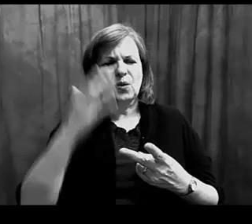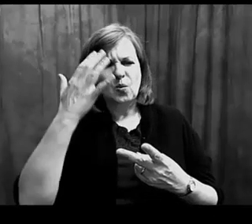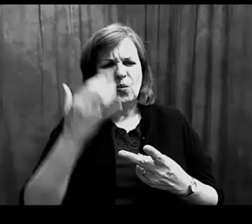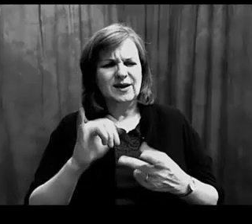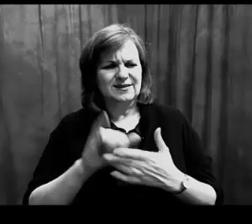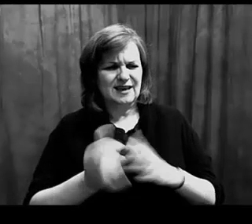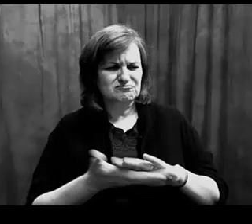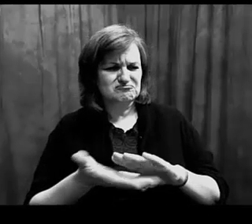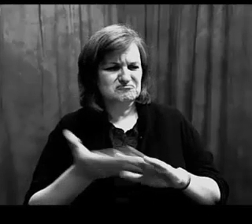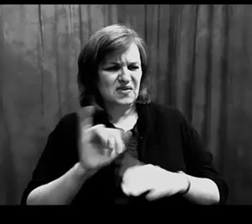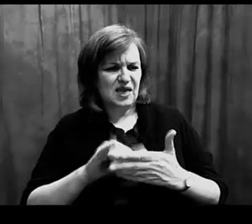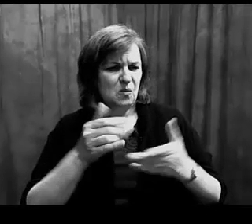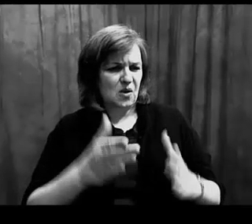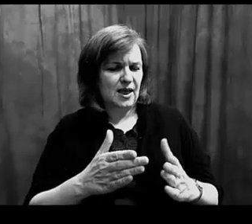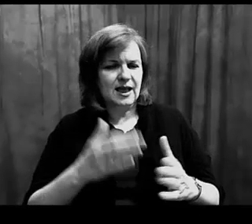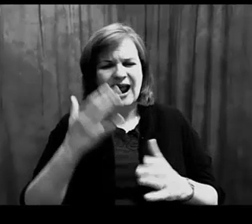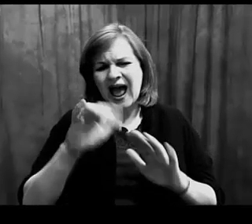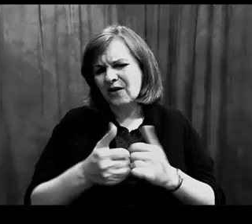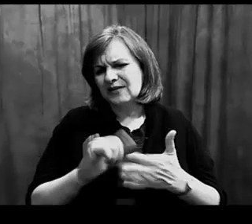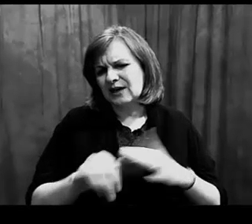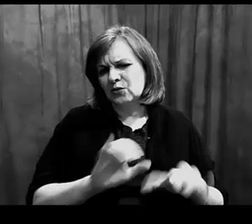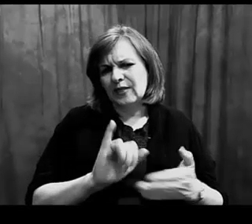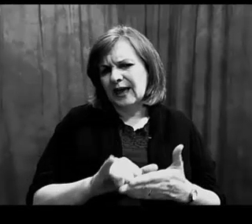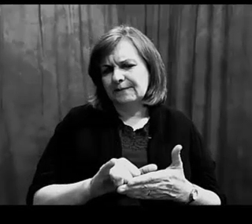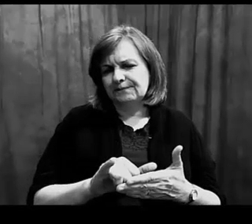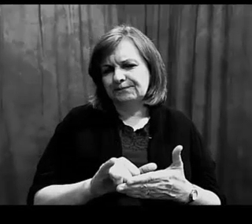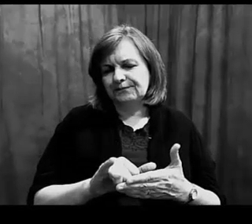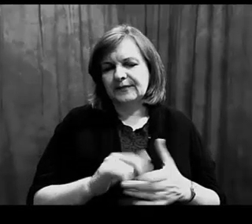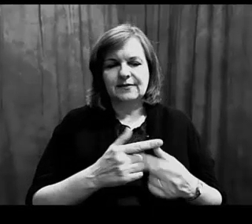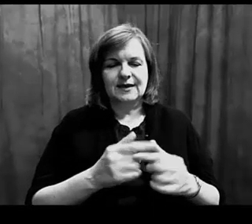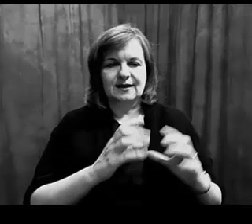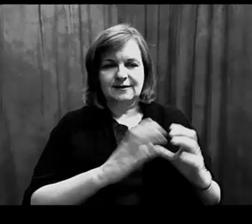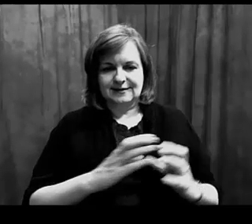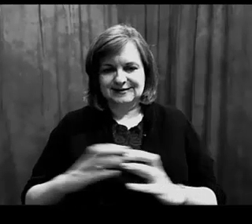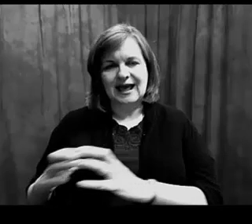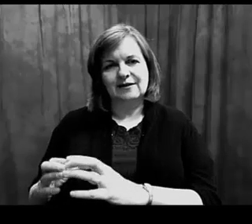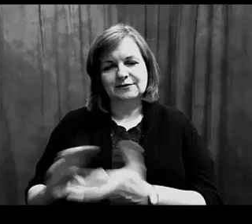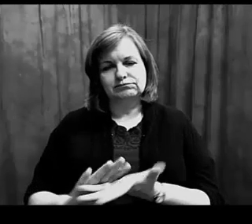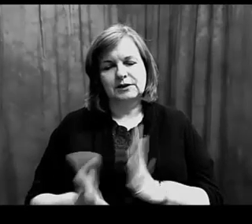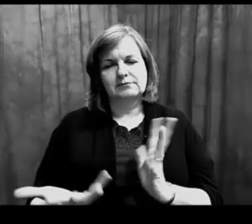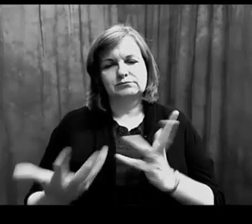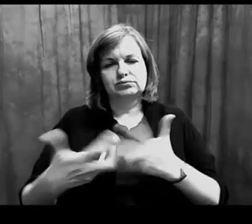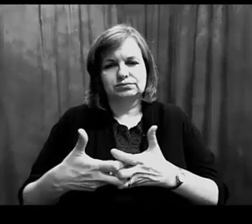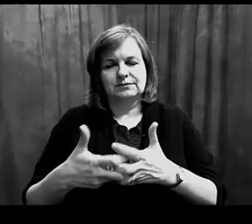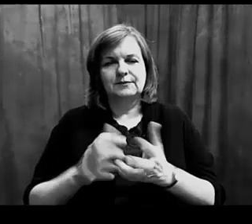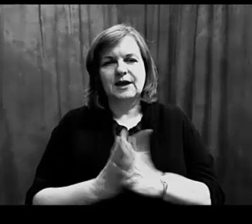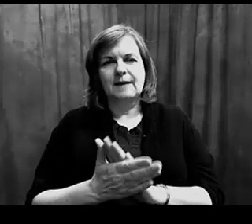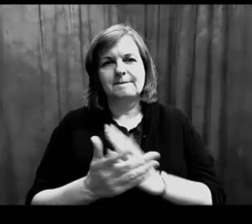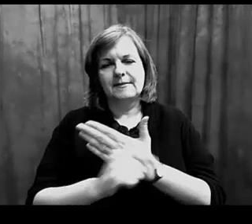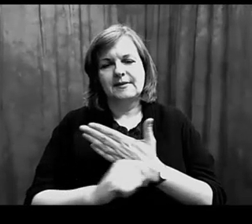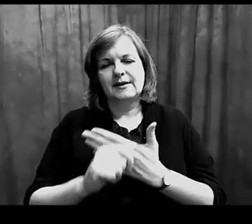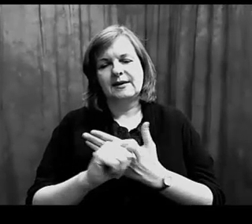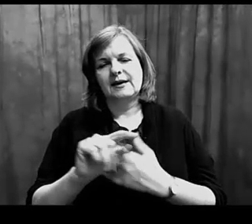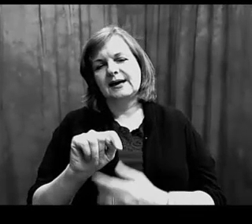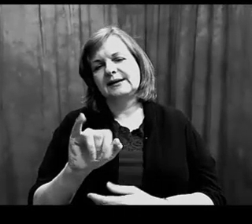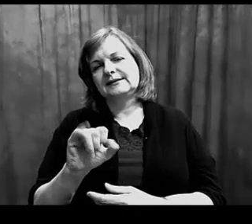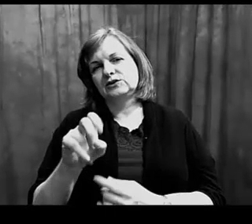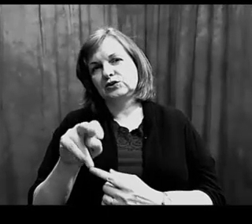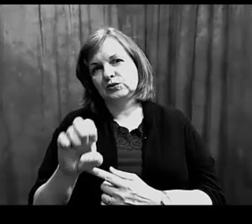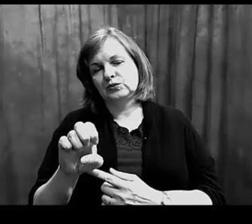the unit of life that makes you up! Every one of your cells in your body is busy doing something right now and we have to think